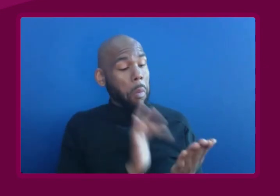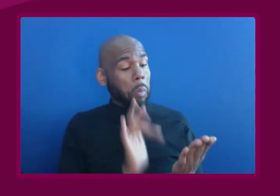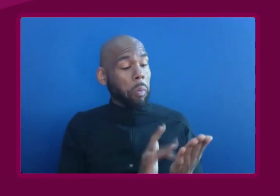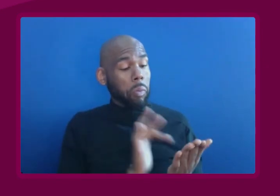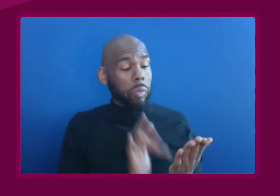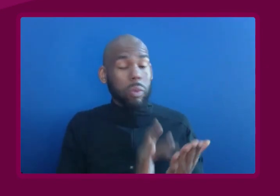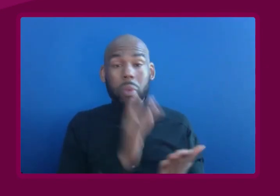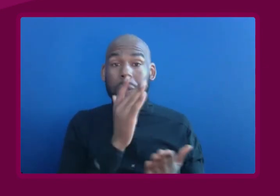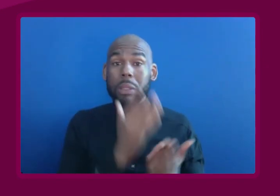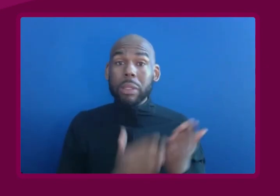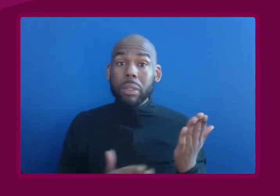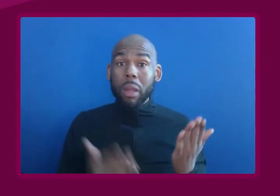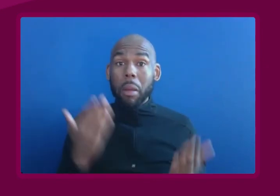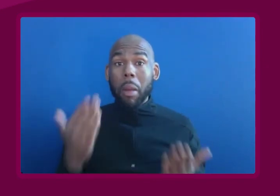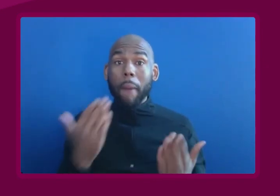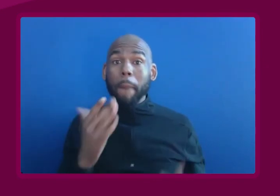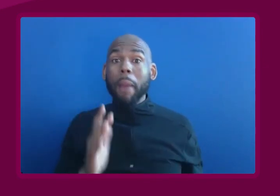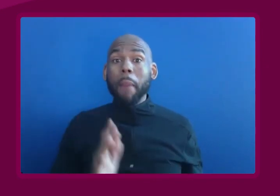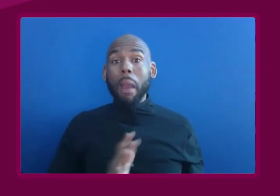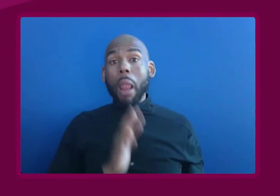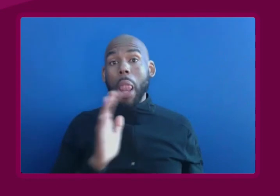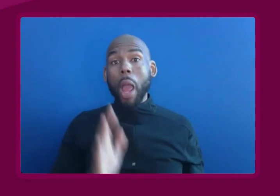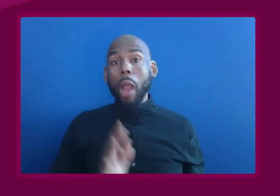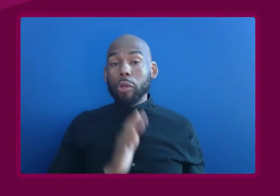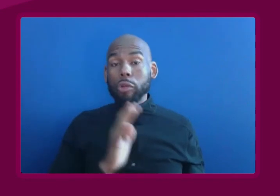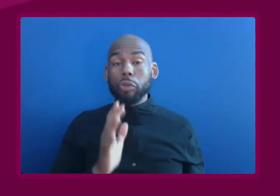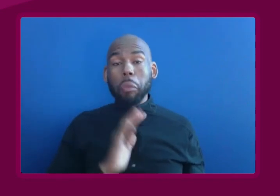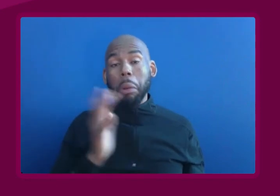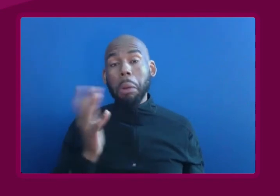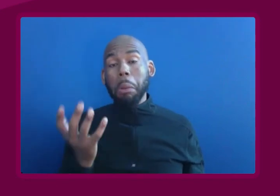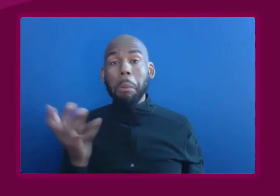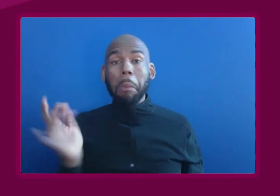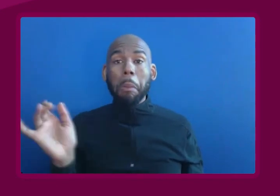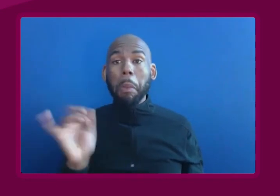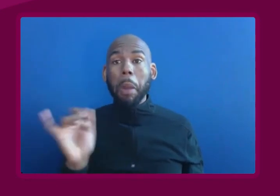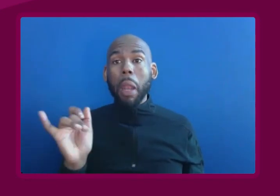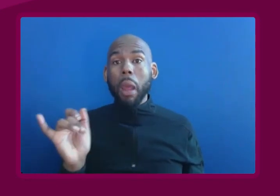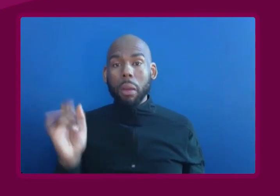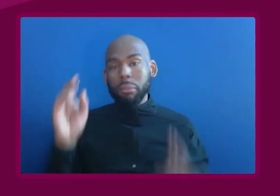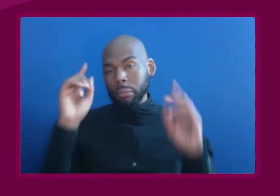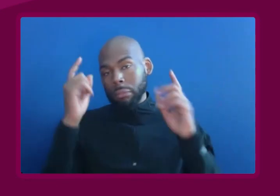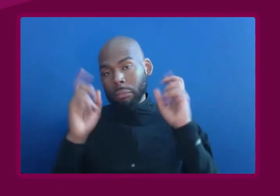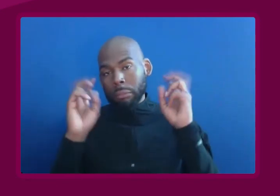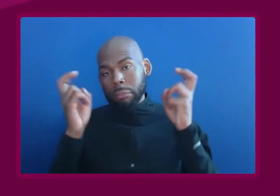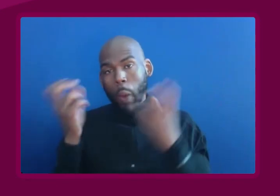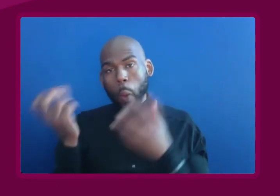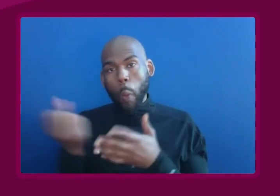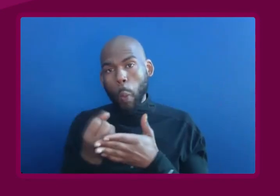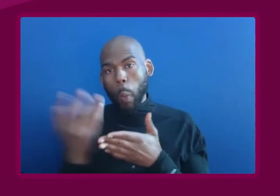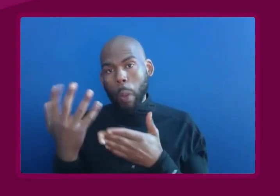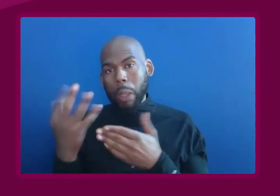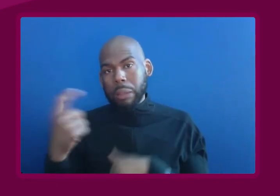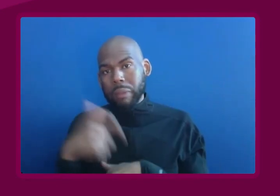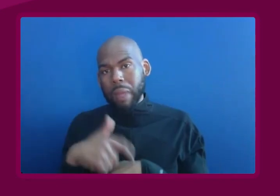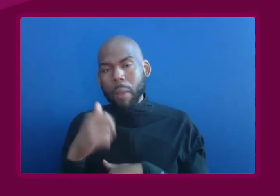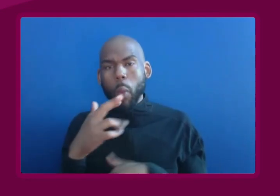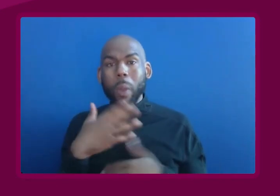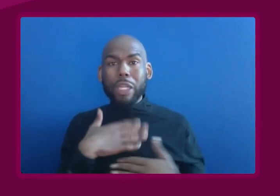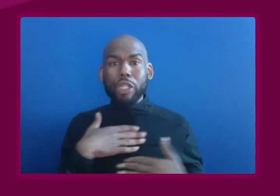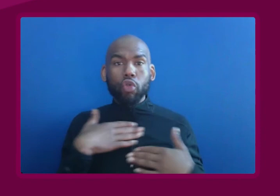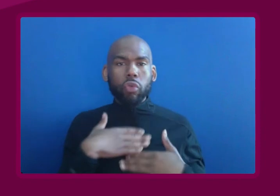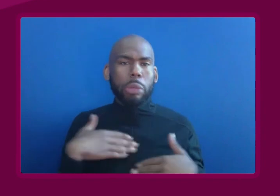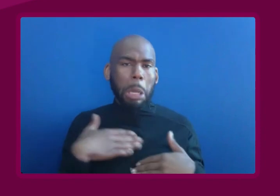some of them maybe luxuries in the sense that it may be like a waste of time or like entertainment.